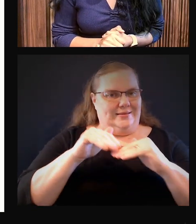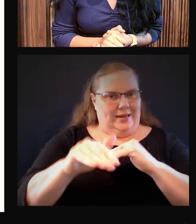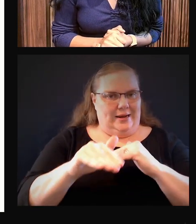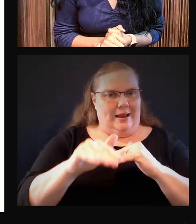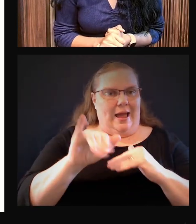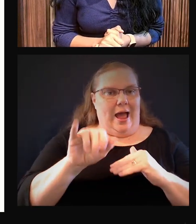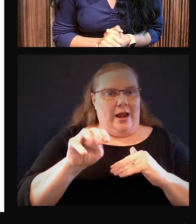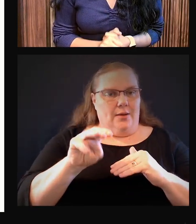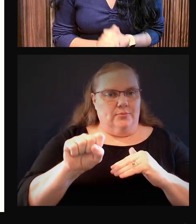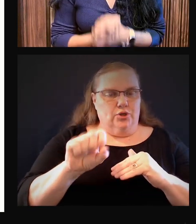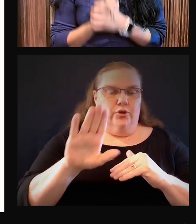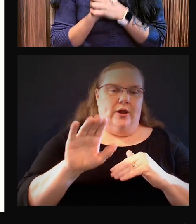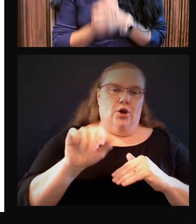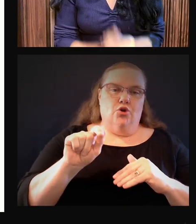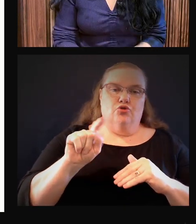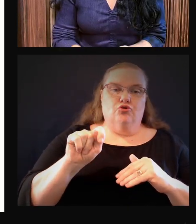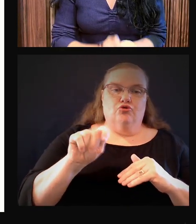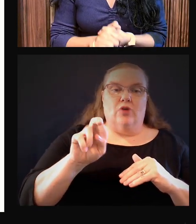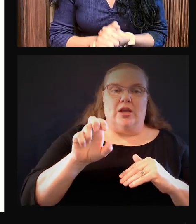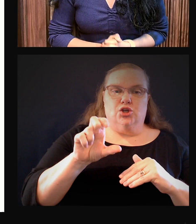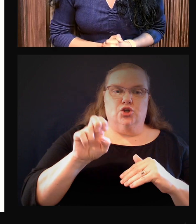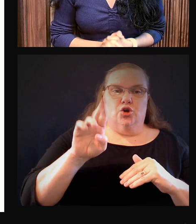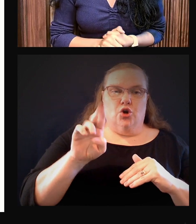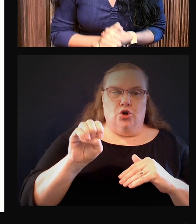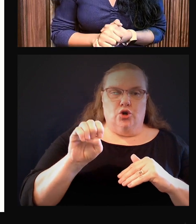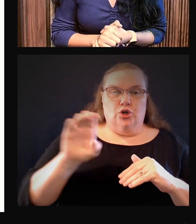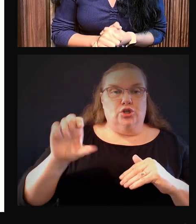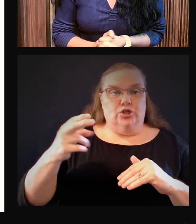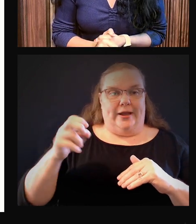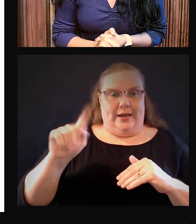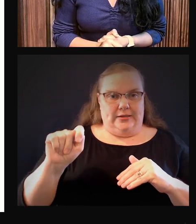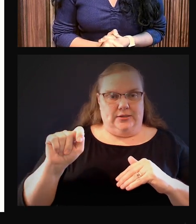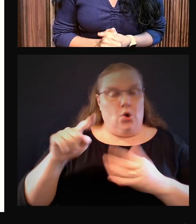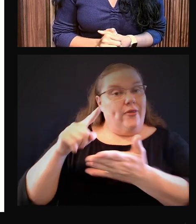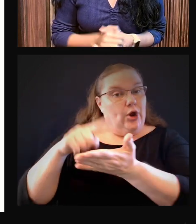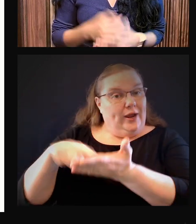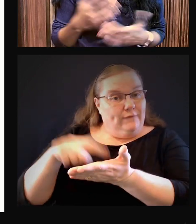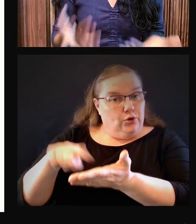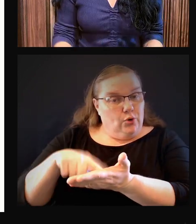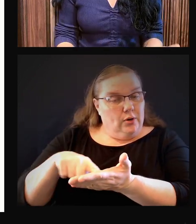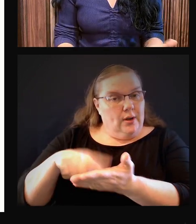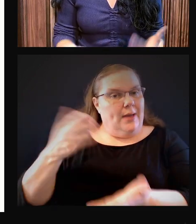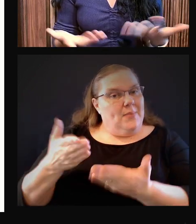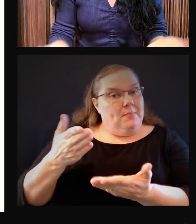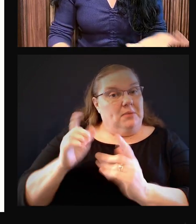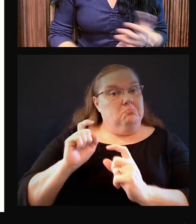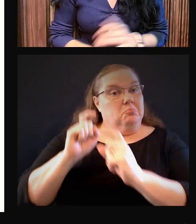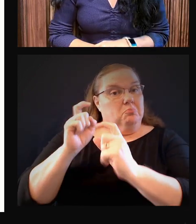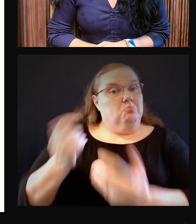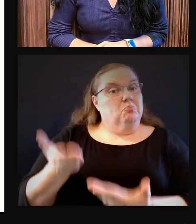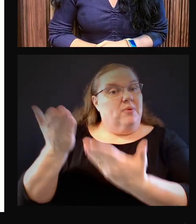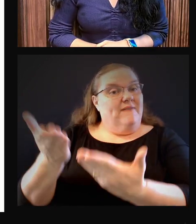or their inventory, and you can even provide them with virtual coins so that they're incentivized to come back to the game.